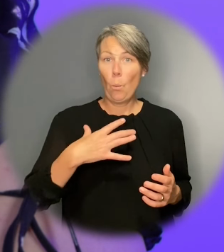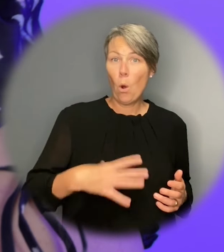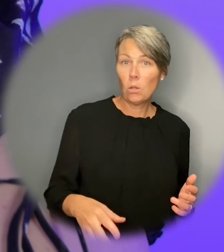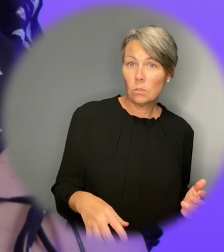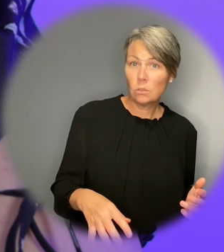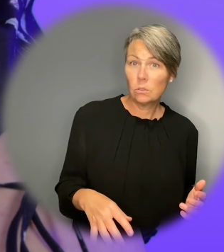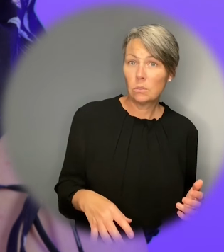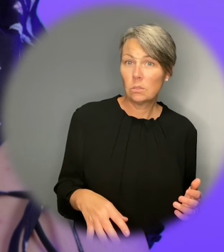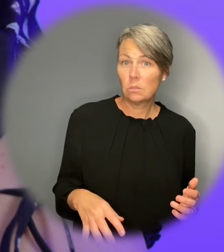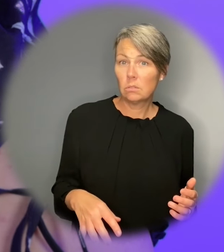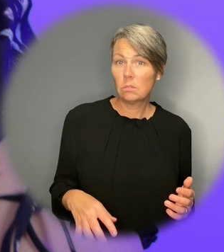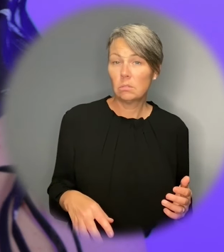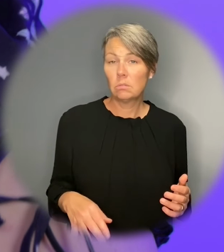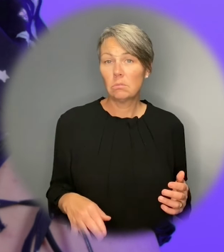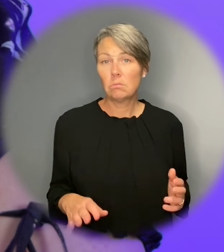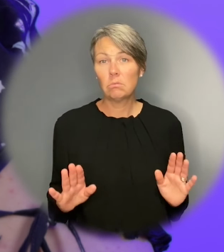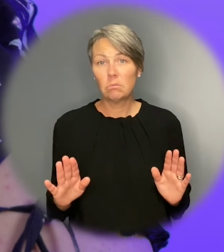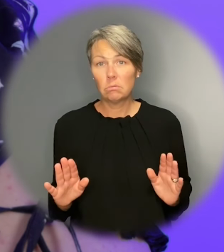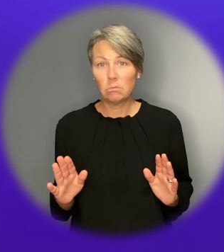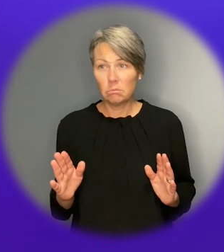know let's let's let's have a conversation on how to make this work.